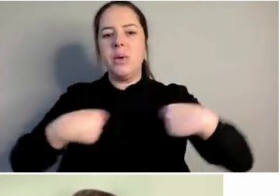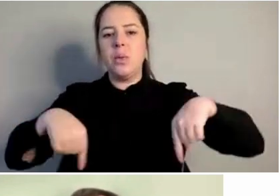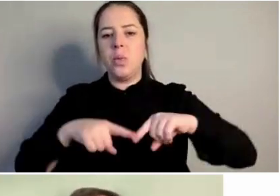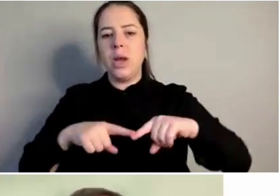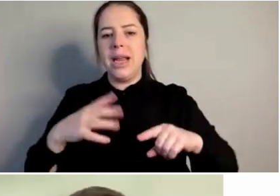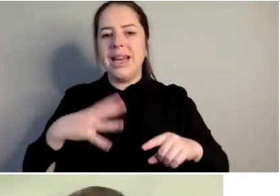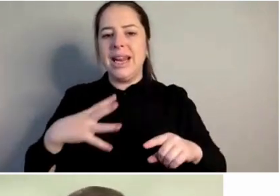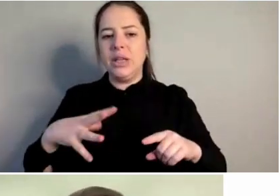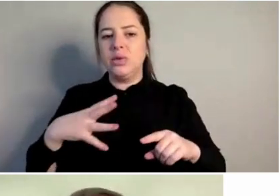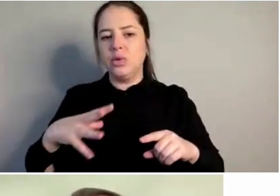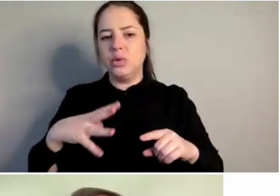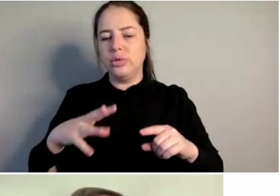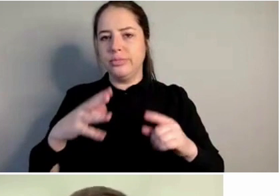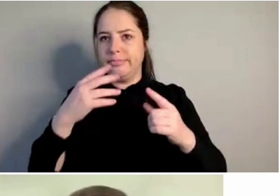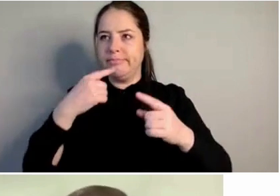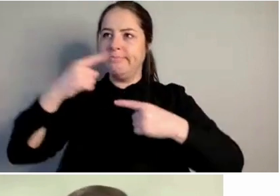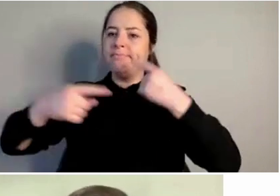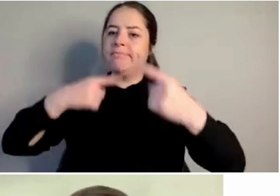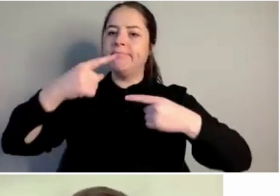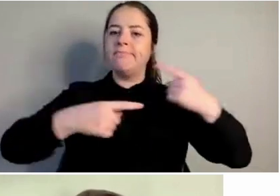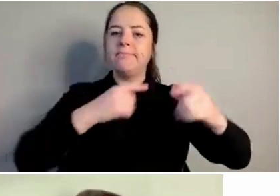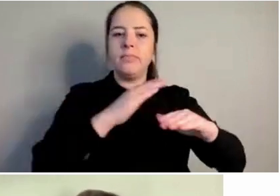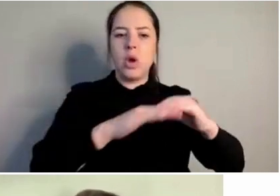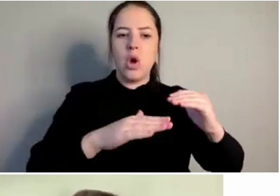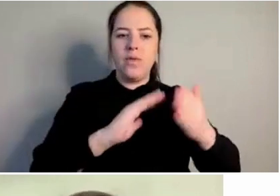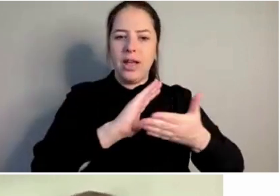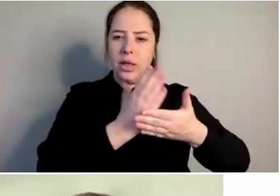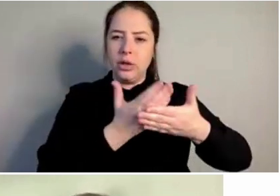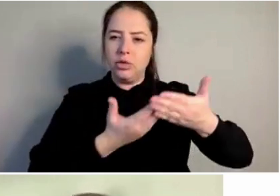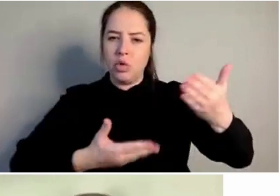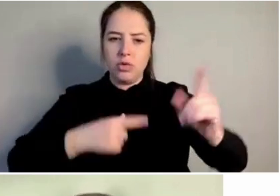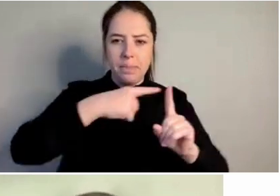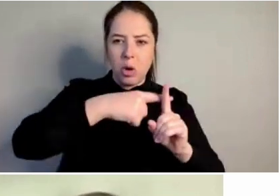that broader narrative and the broader contribution rather than starting from a deficit framing.